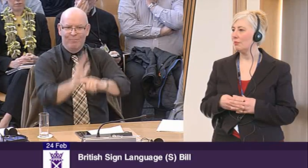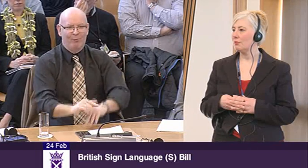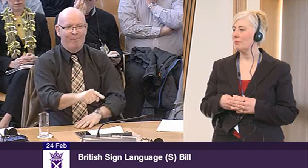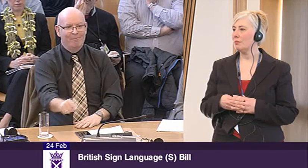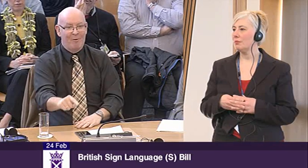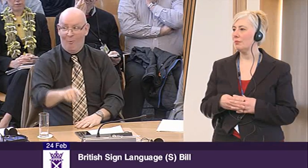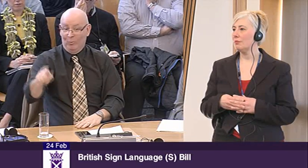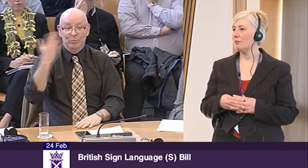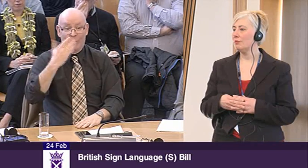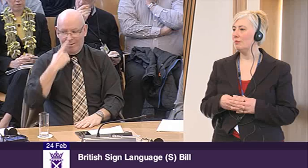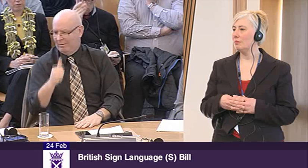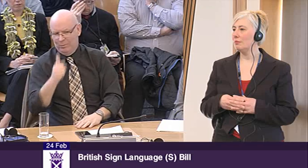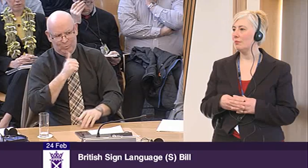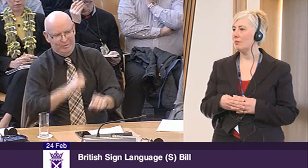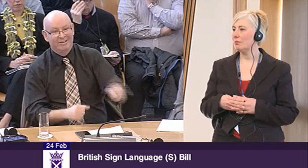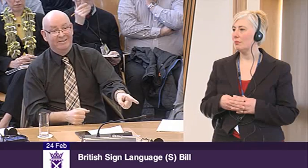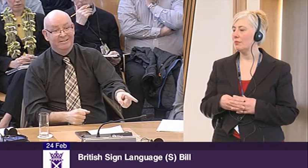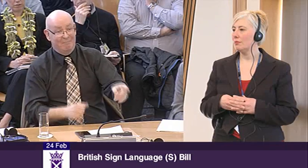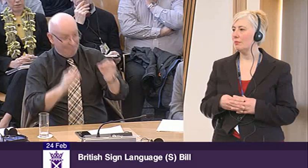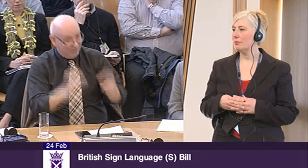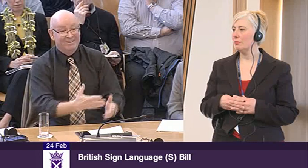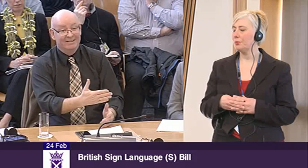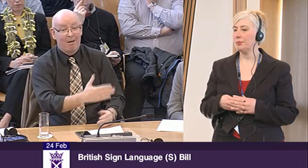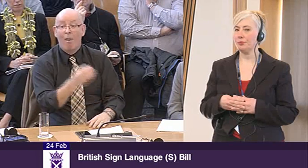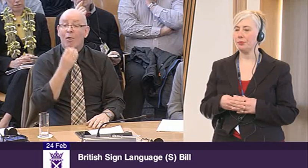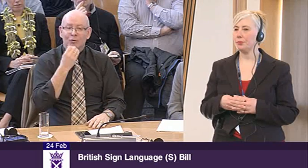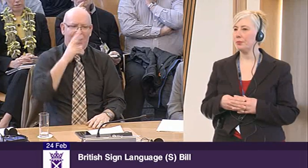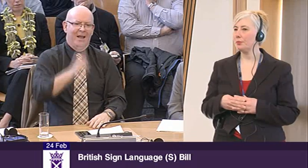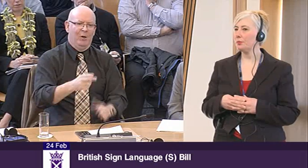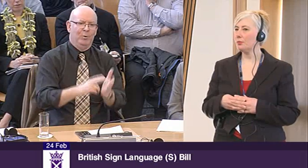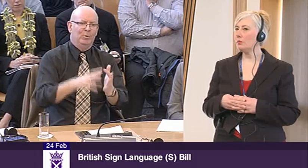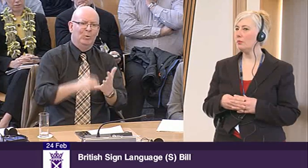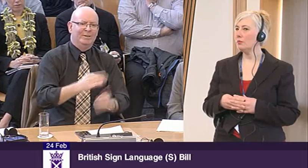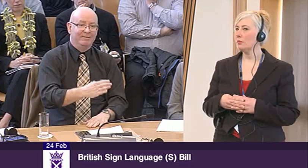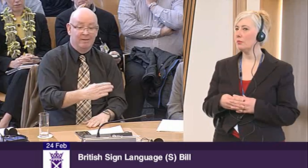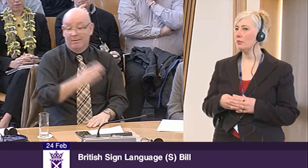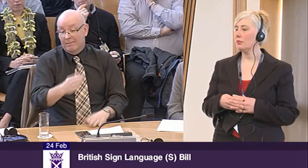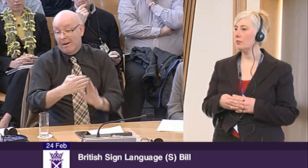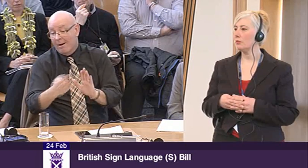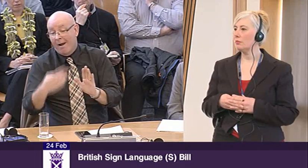programming or educational programming. We could make available in a cost-effective way